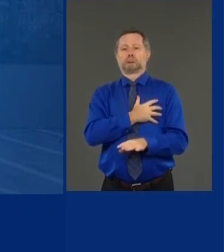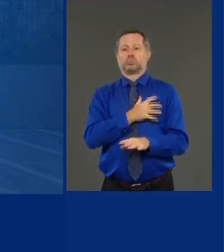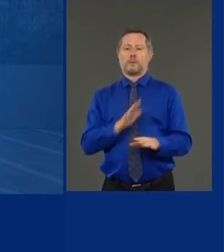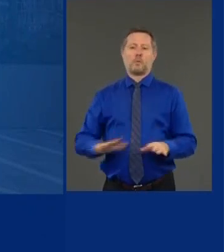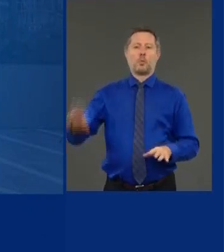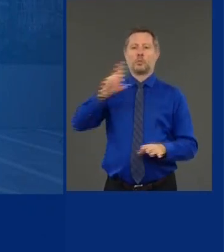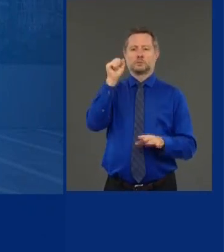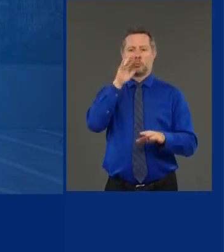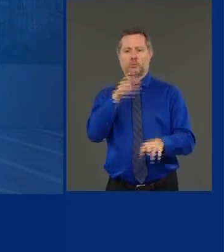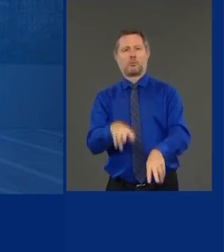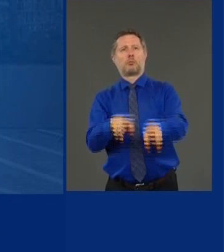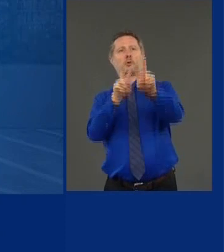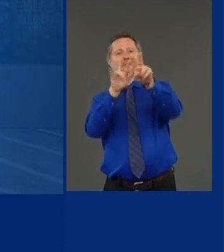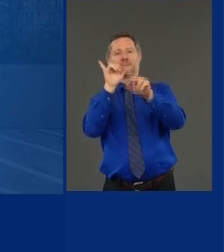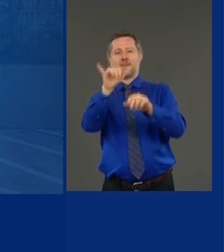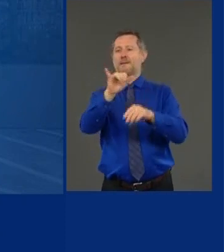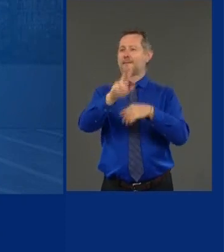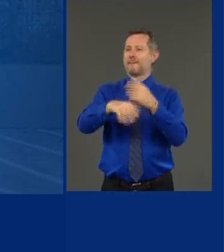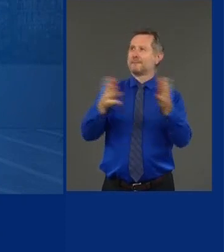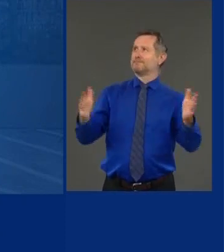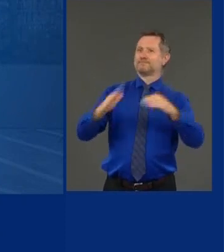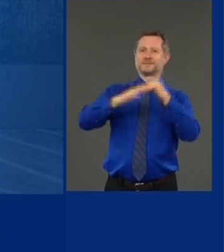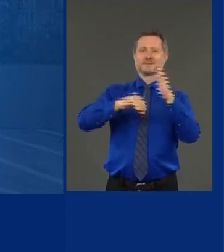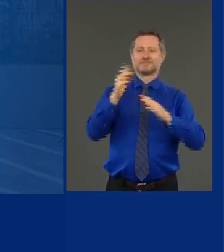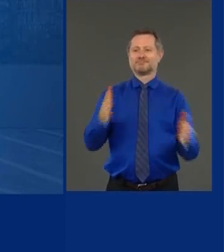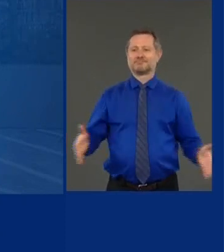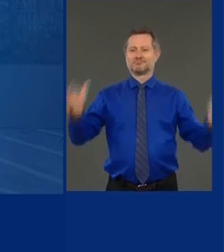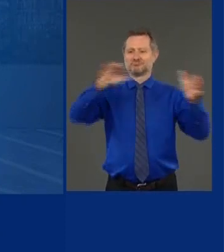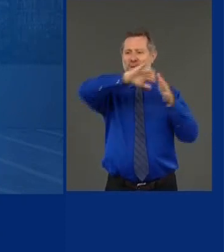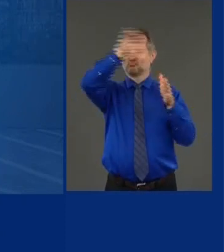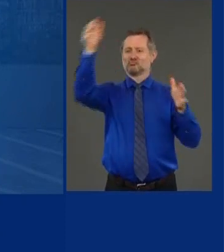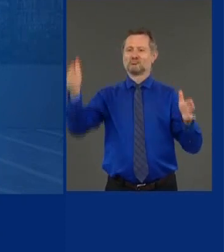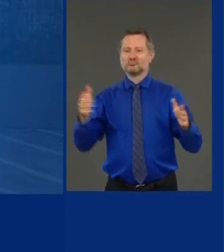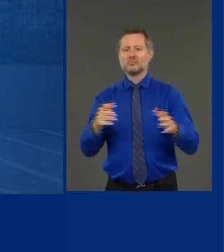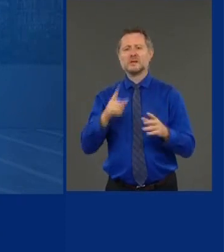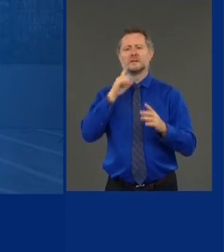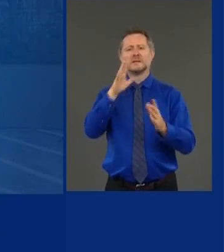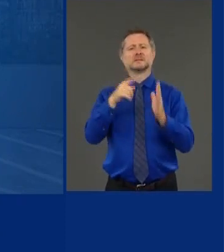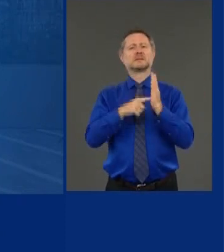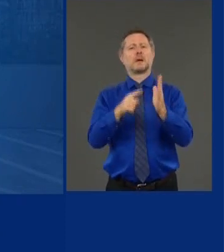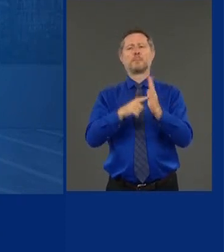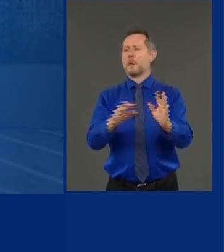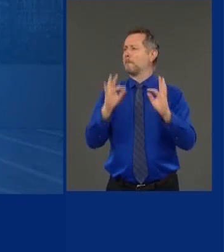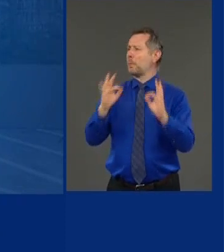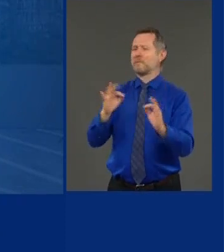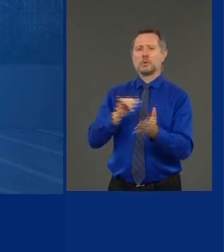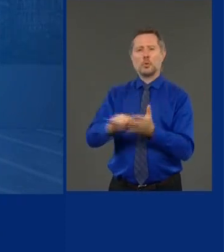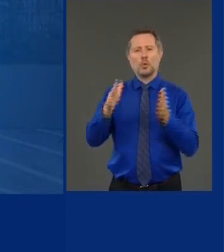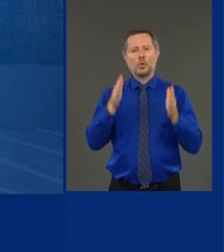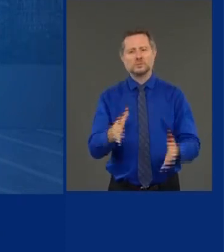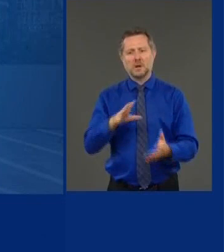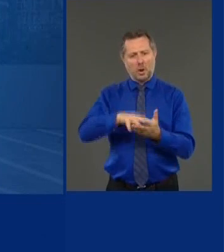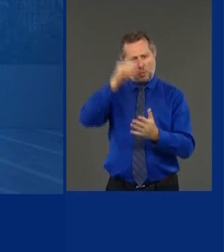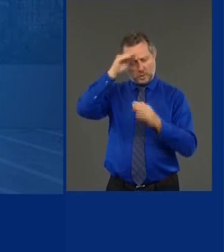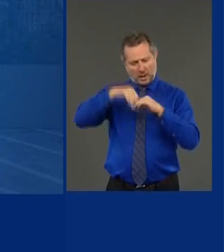WAS. THIS IS GOING TO BE A NATIONAL LANDMARK, ST. NICHOLAS, WHEN IT'S DONE.